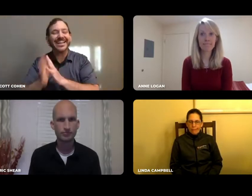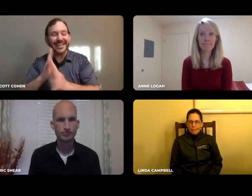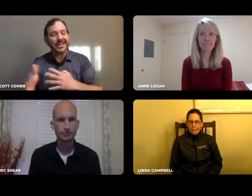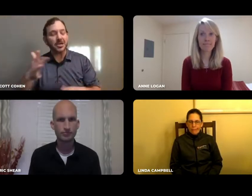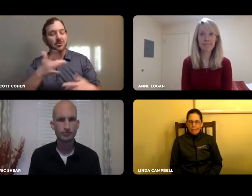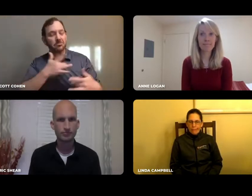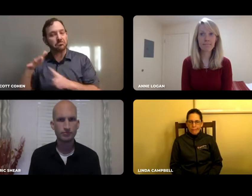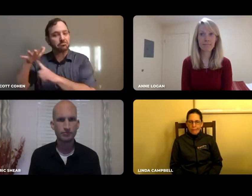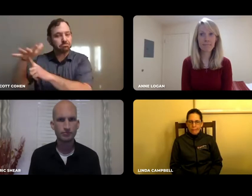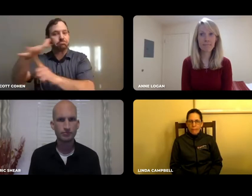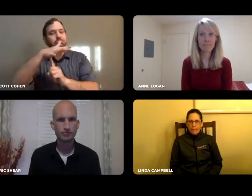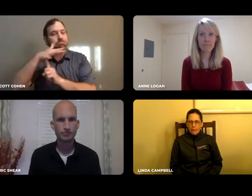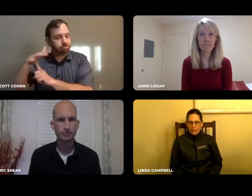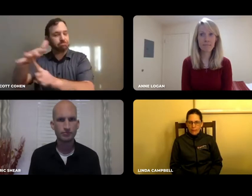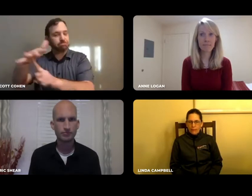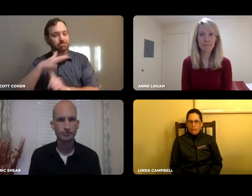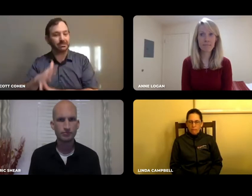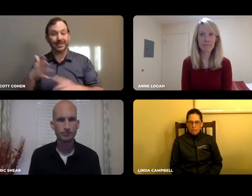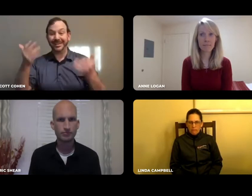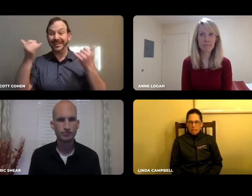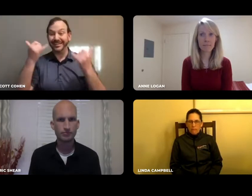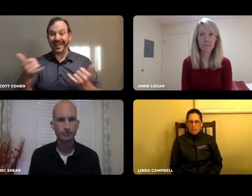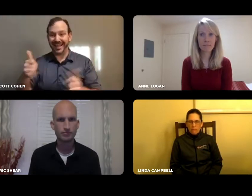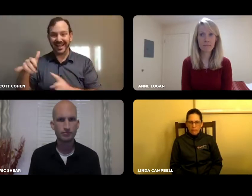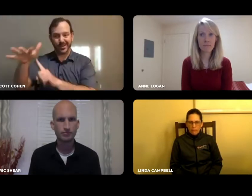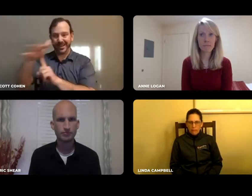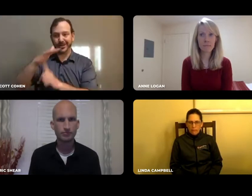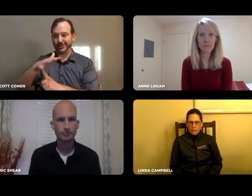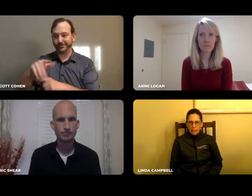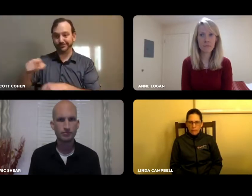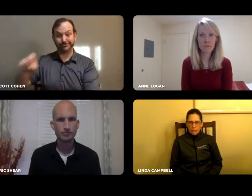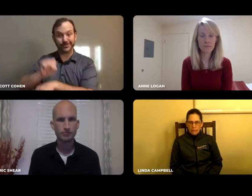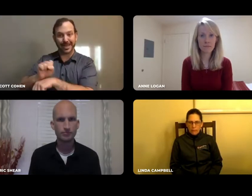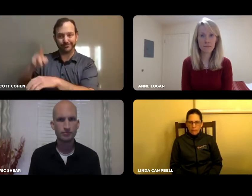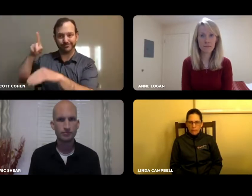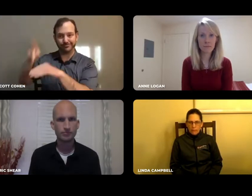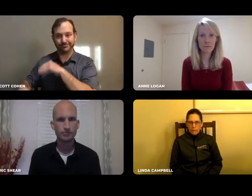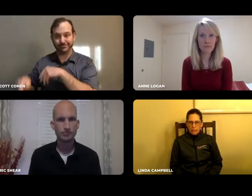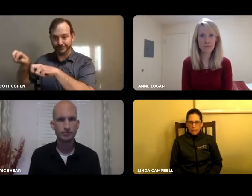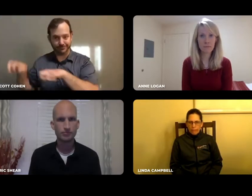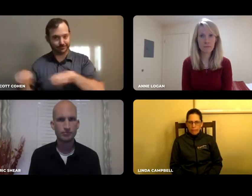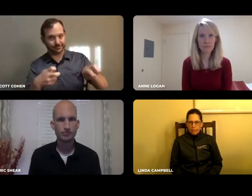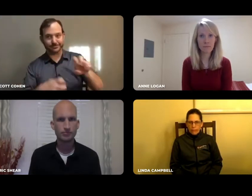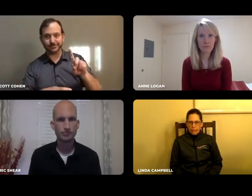filming traffic in the city That's all been done away with now by